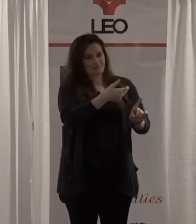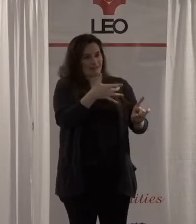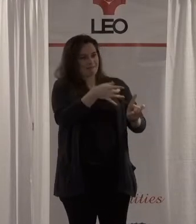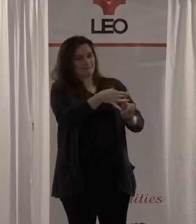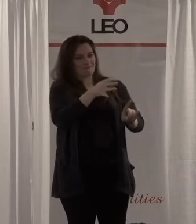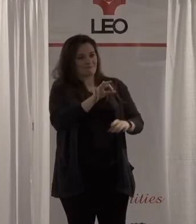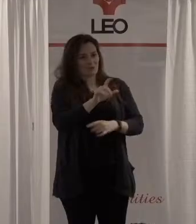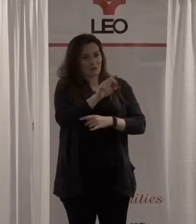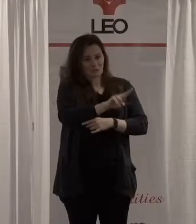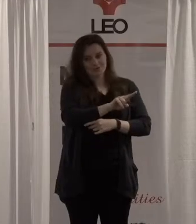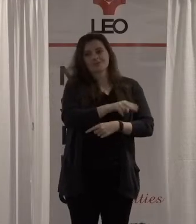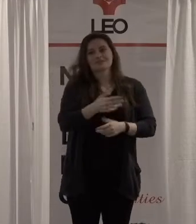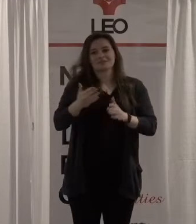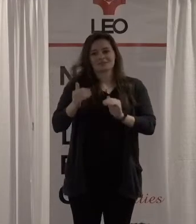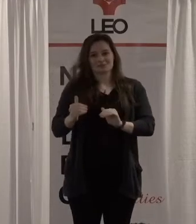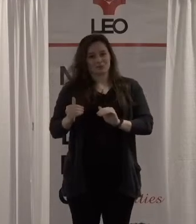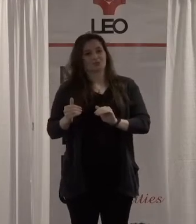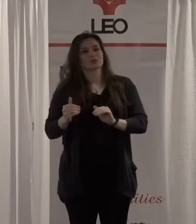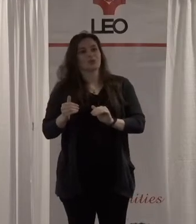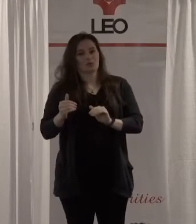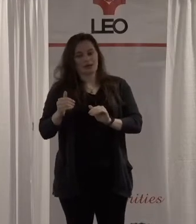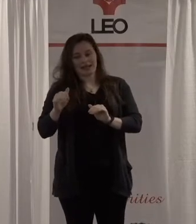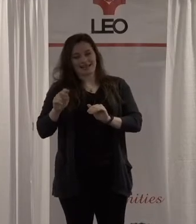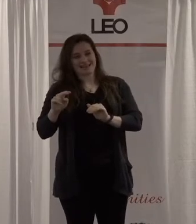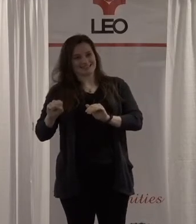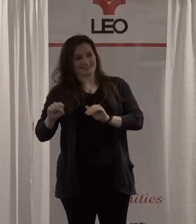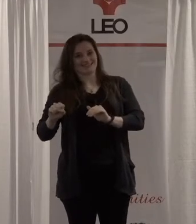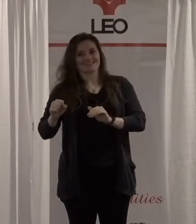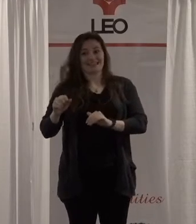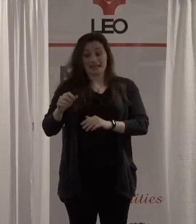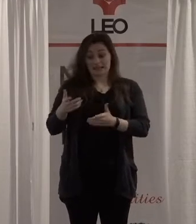AND NSLEO WILL BE PRESENTING AN AWARD